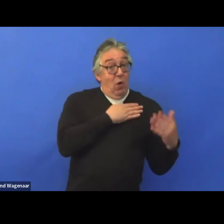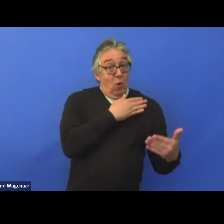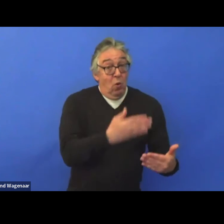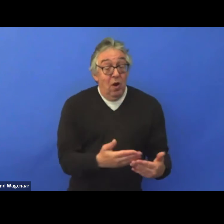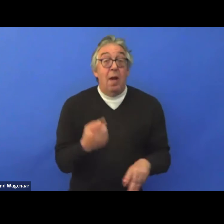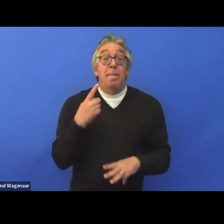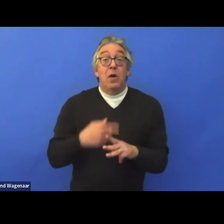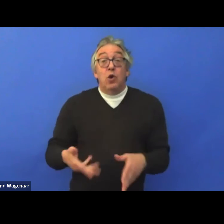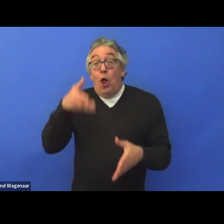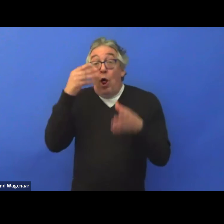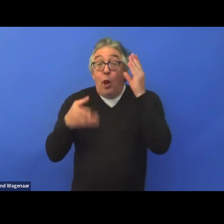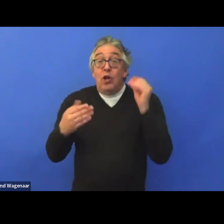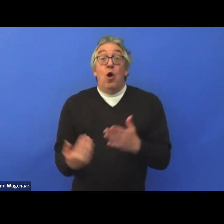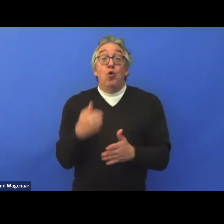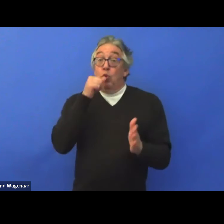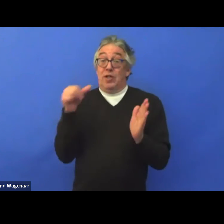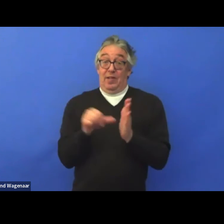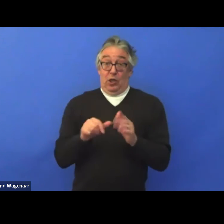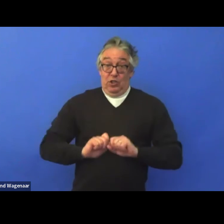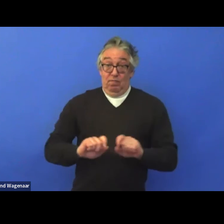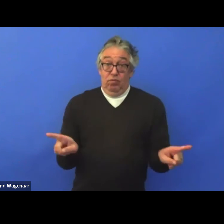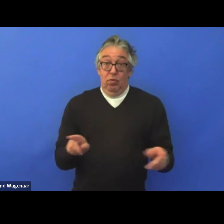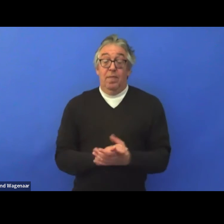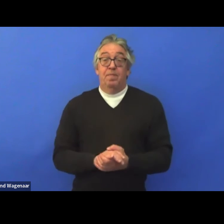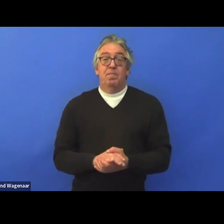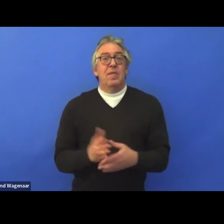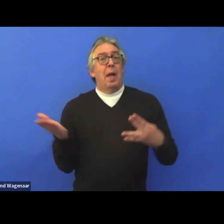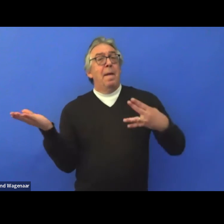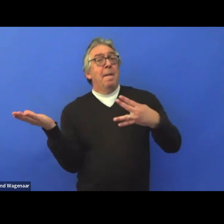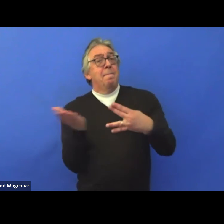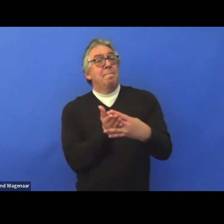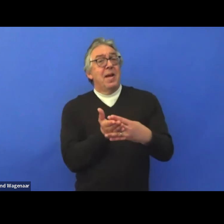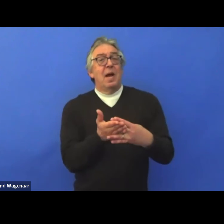We had standard learning activities a mid term review in March 2021.